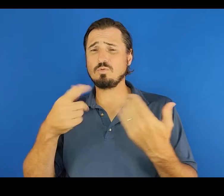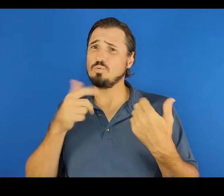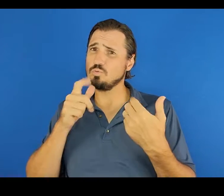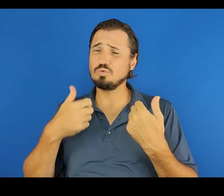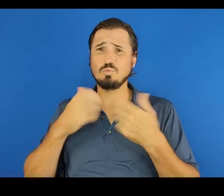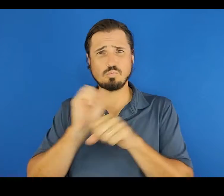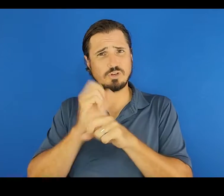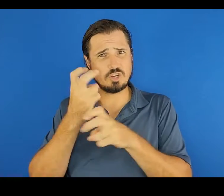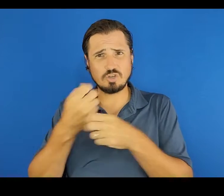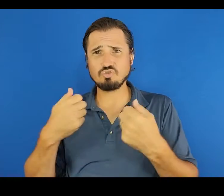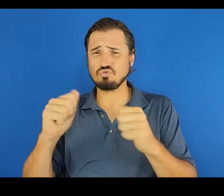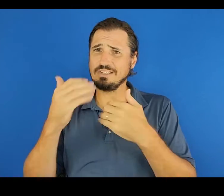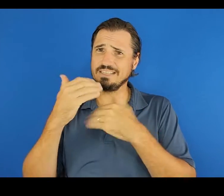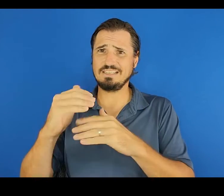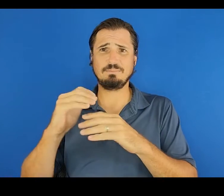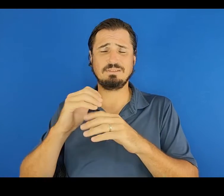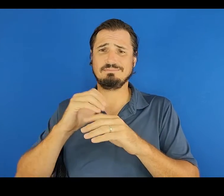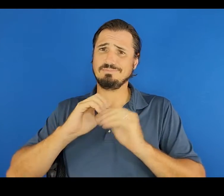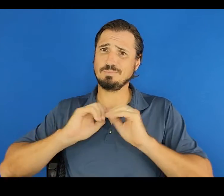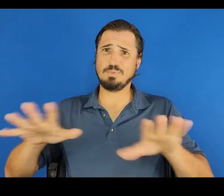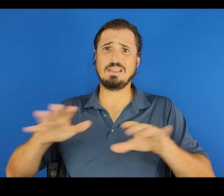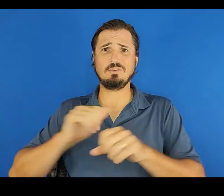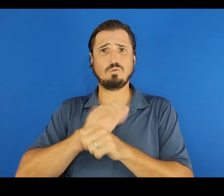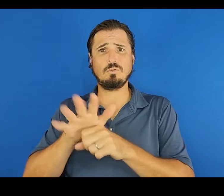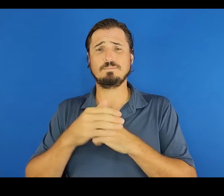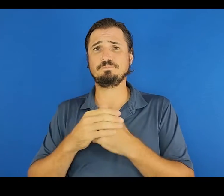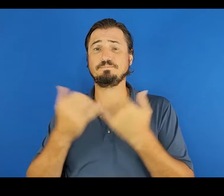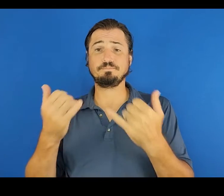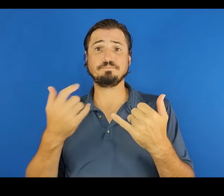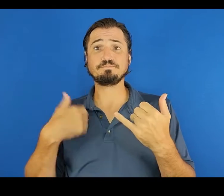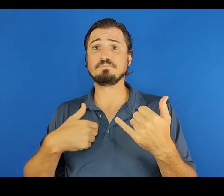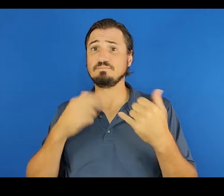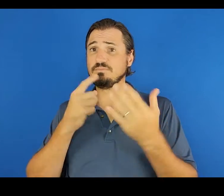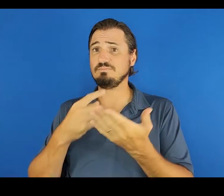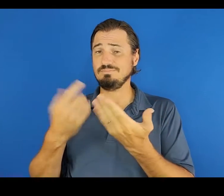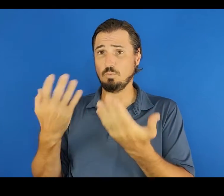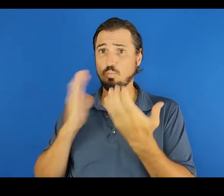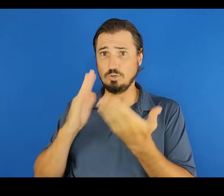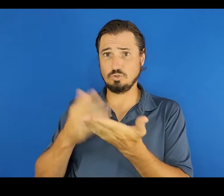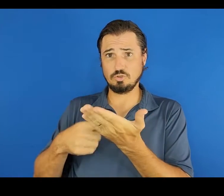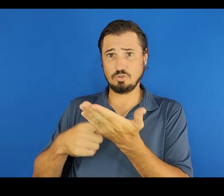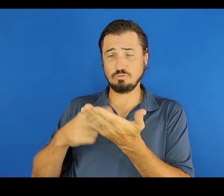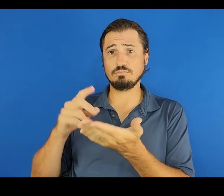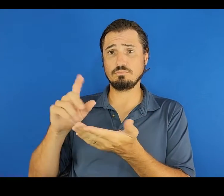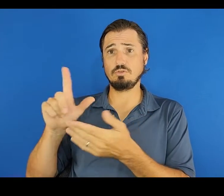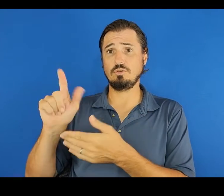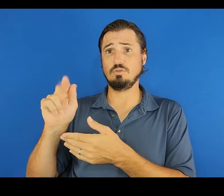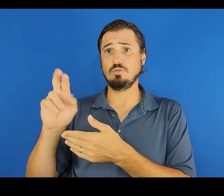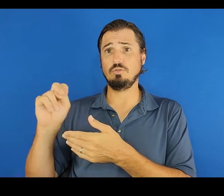For the latest, we turn to Kaua‘i Deputy District Health Officer Lauren Guest Thanks, Sol.